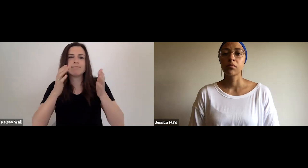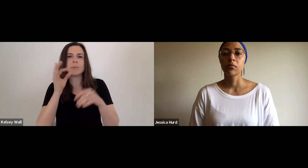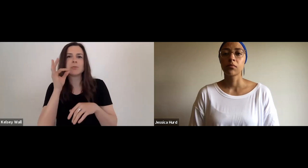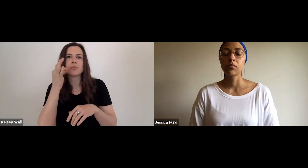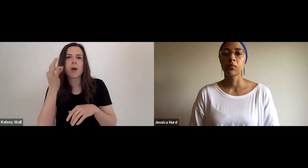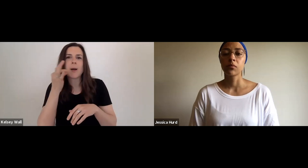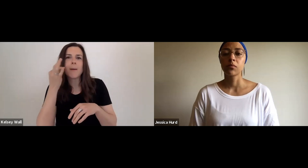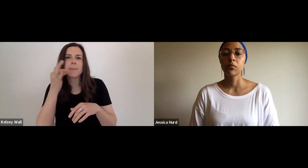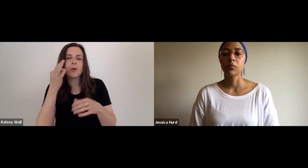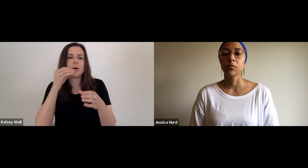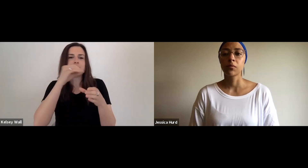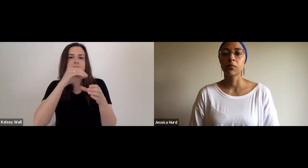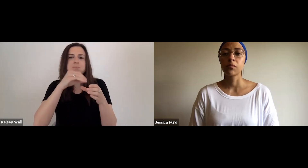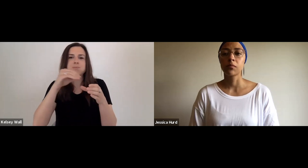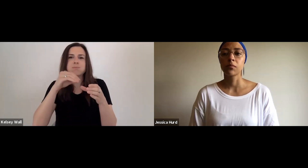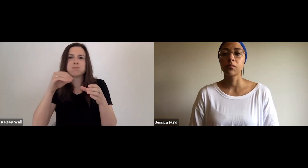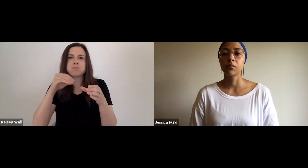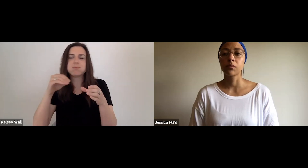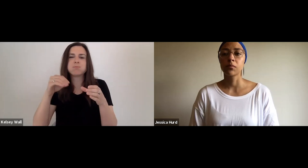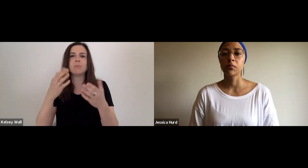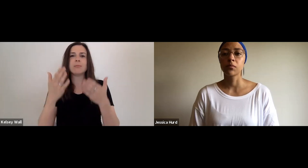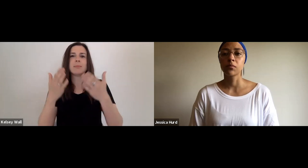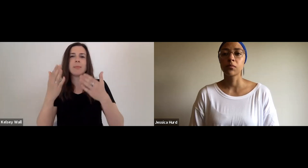Think of roses, strawberries...